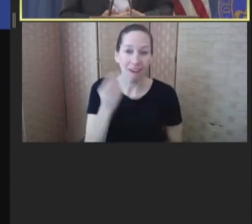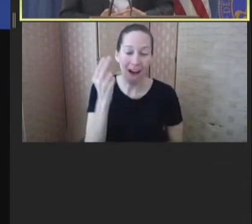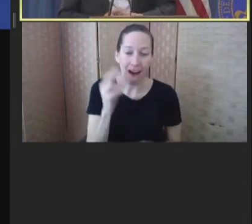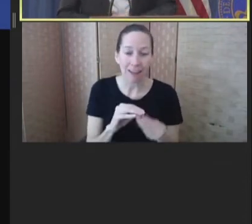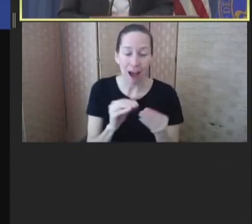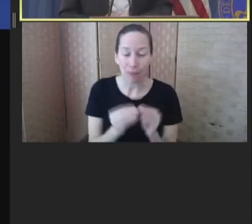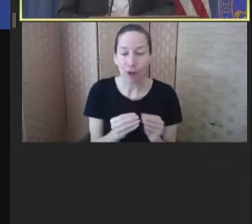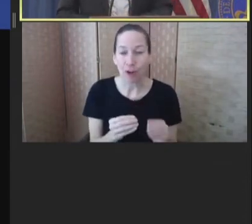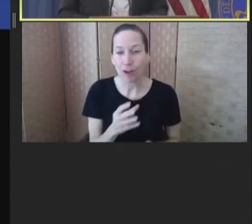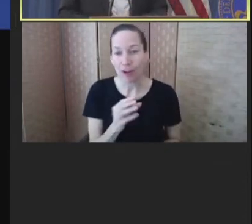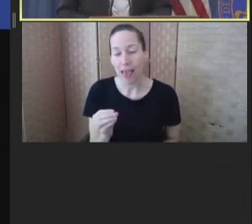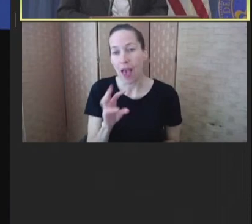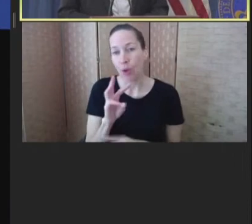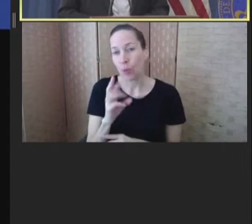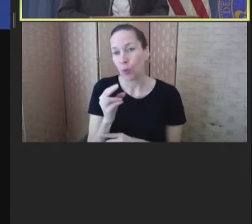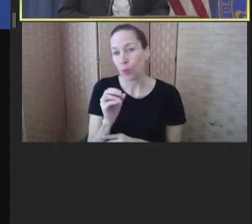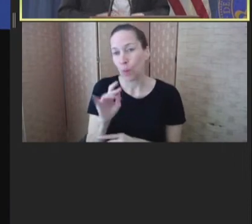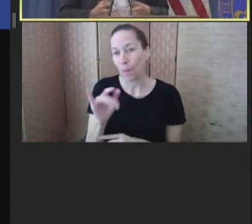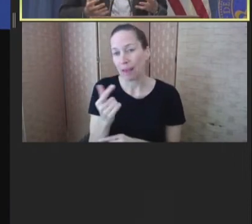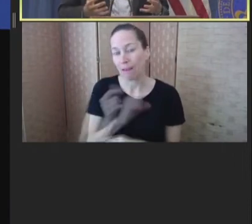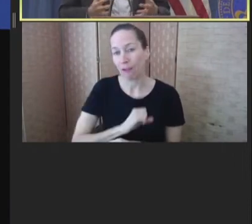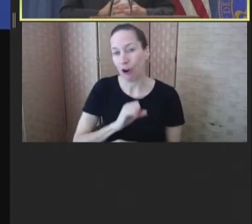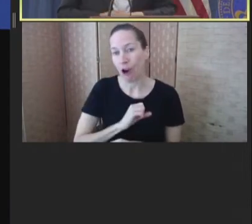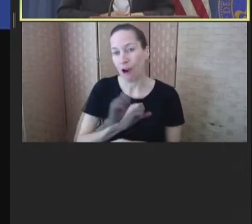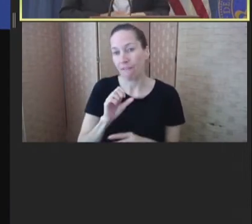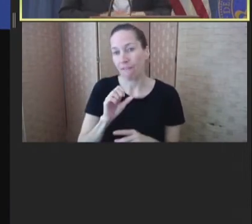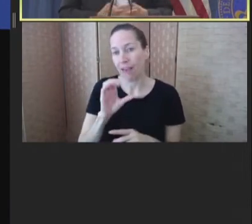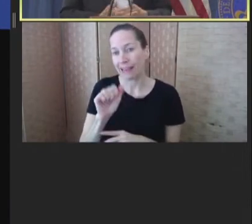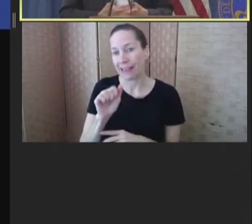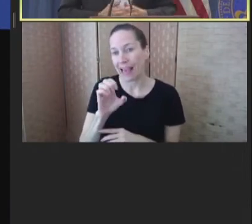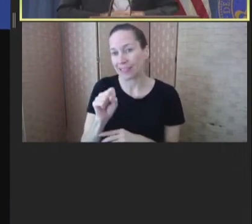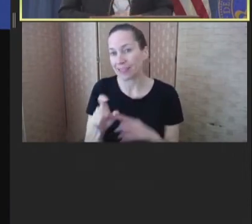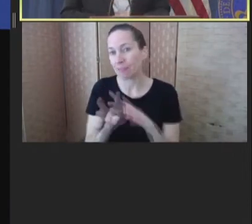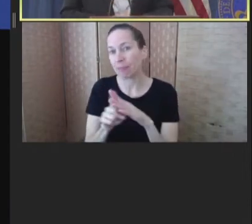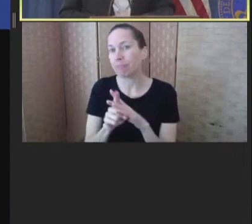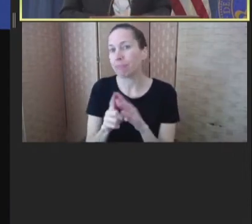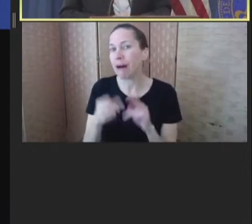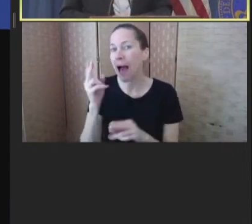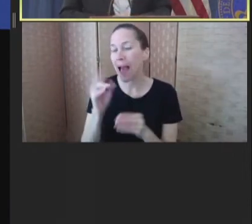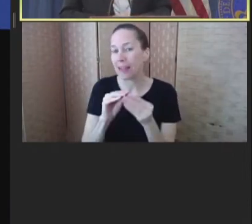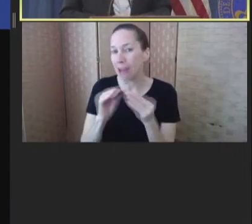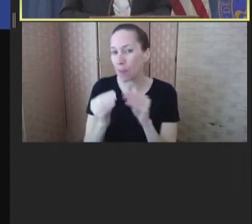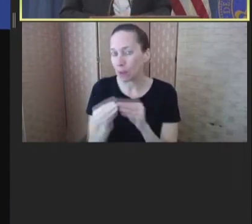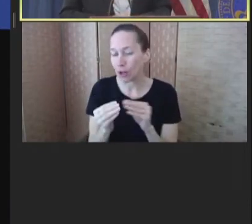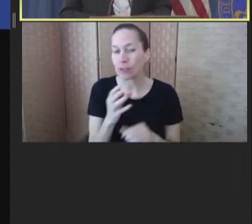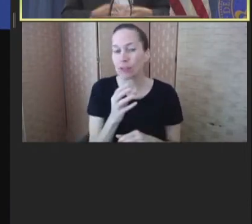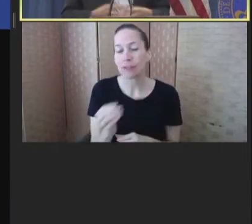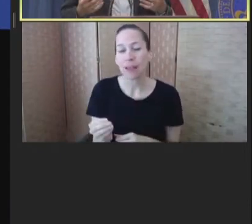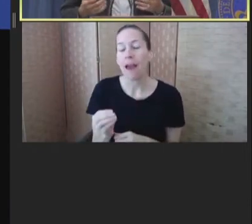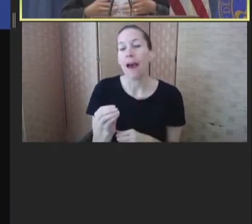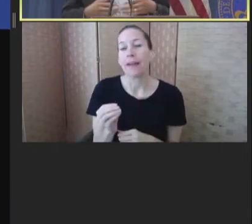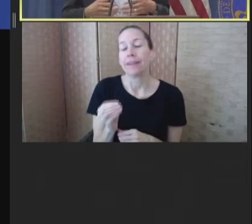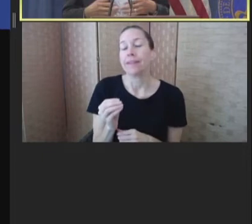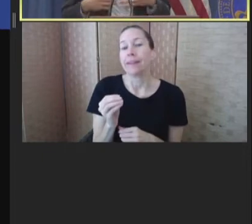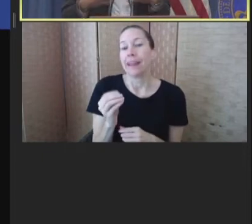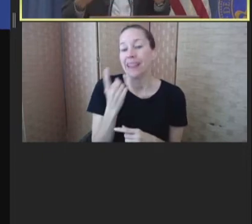cough cases. And in 2015, when we had measles cases, we were sort of highlighted in national